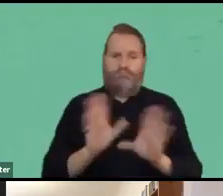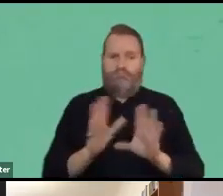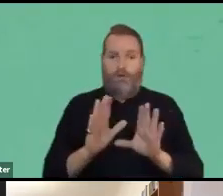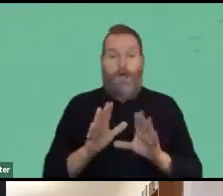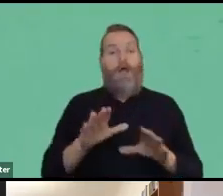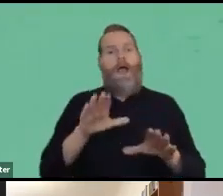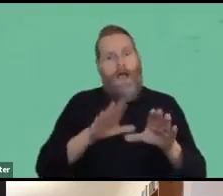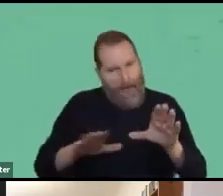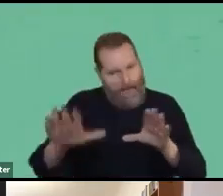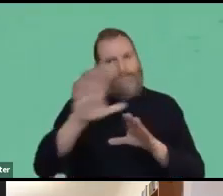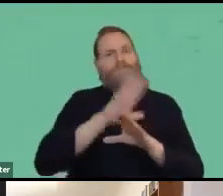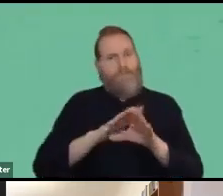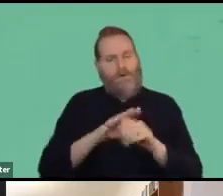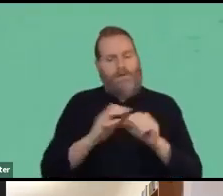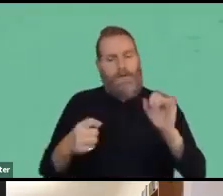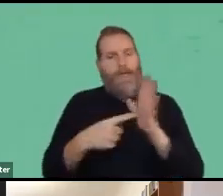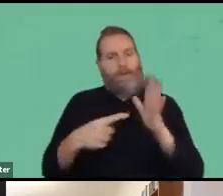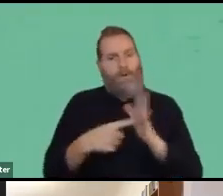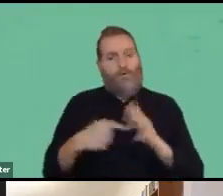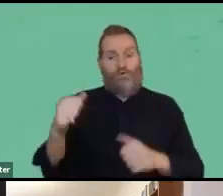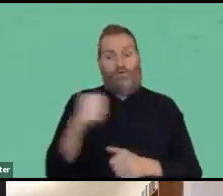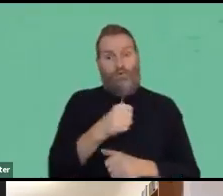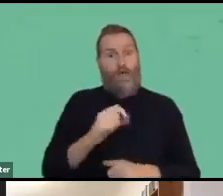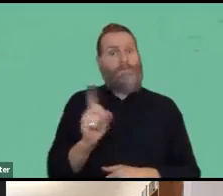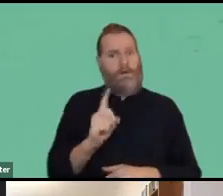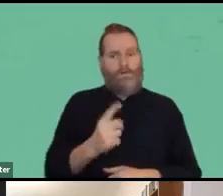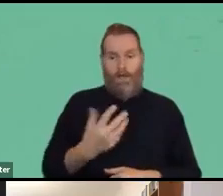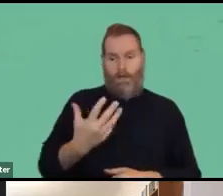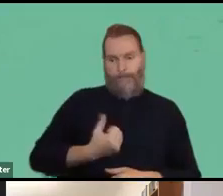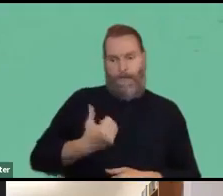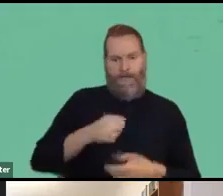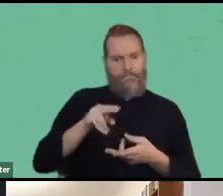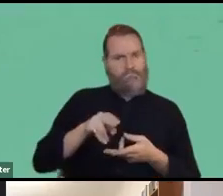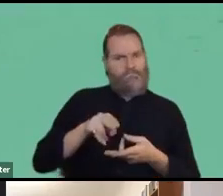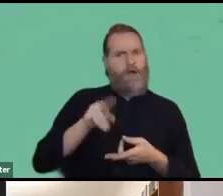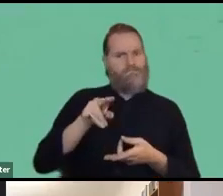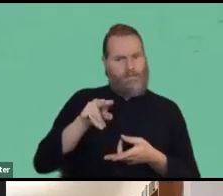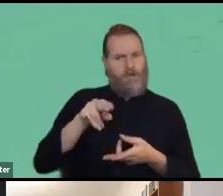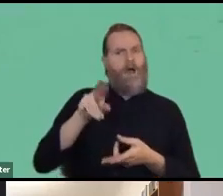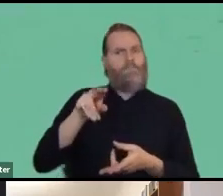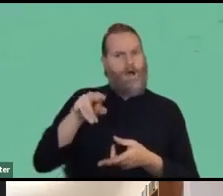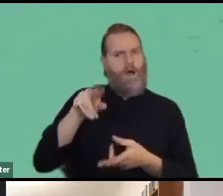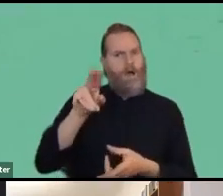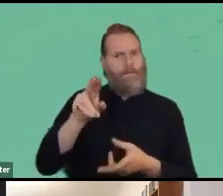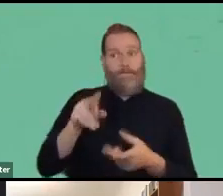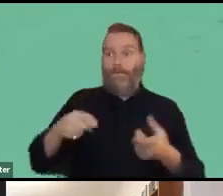the pay increase they deserve as key workers delivering vital services during a global pandemic